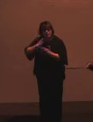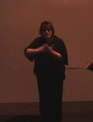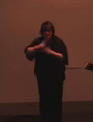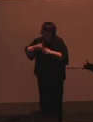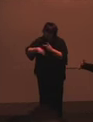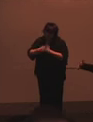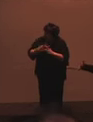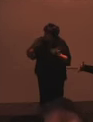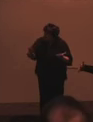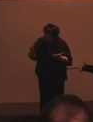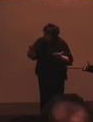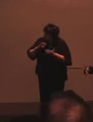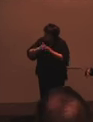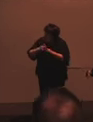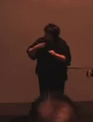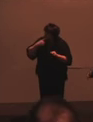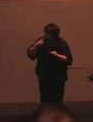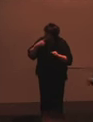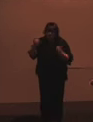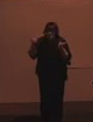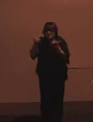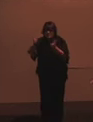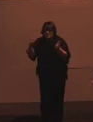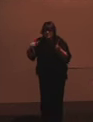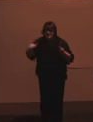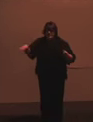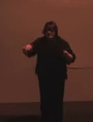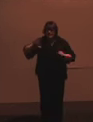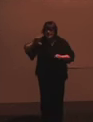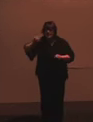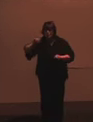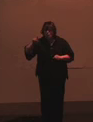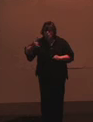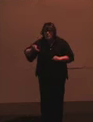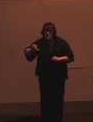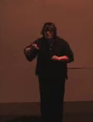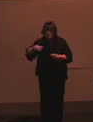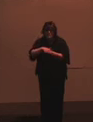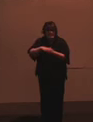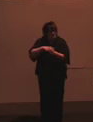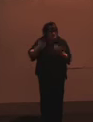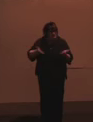the bigger space, cozy space, this landscape.